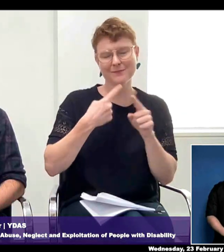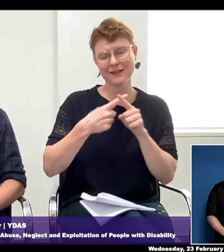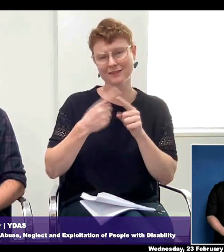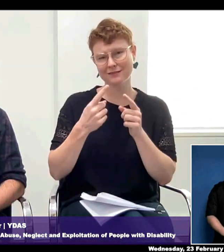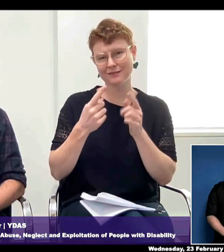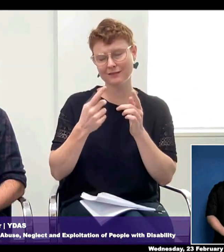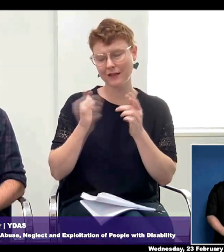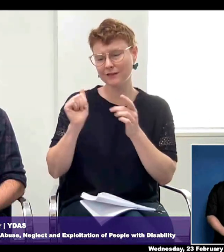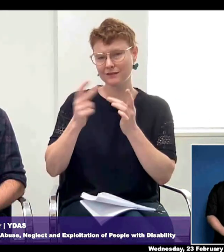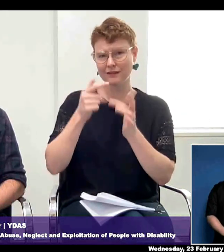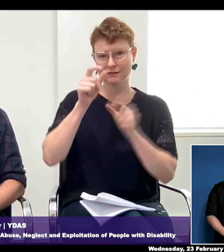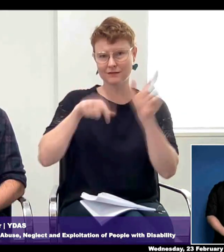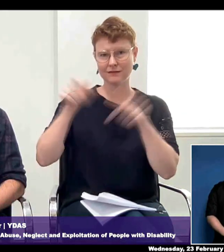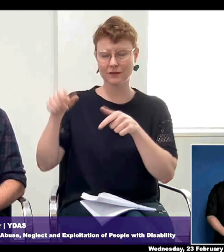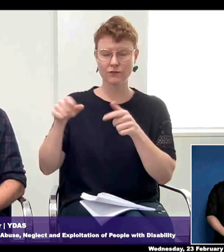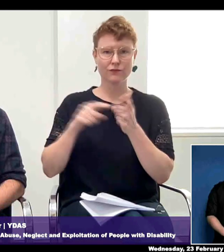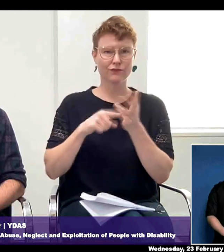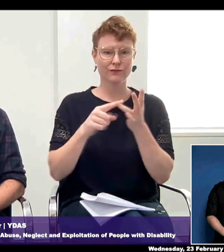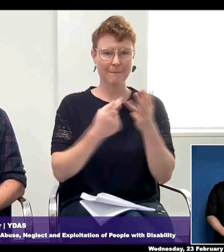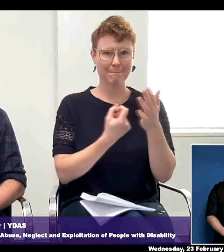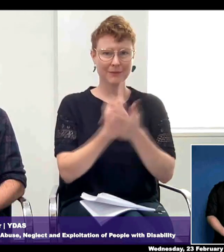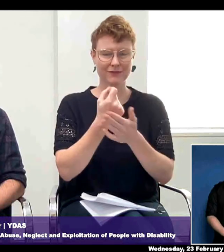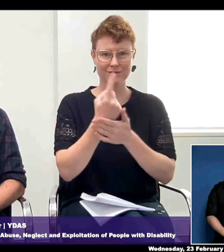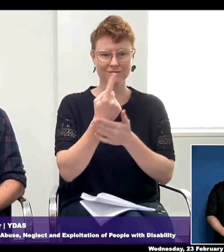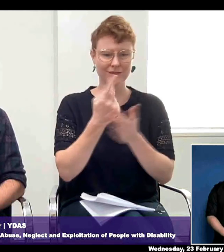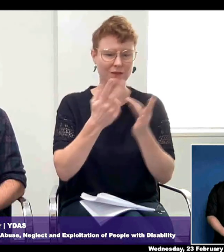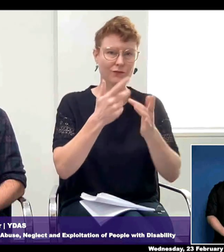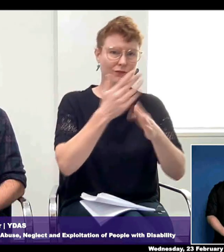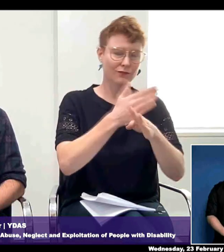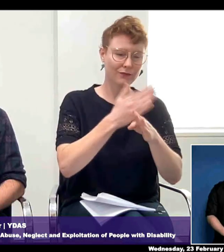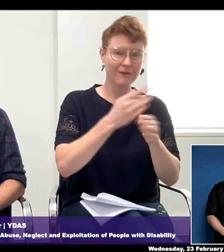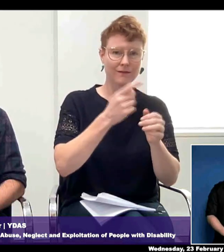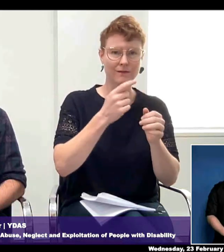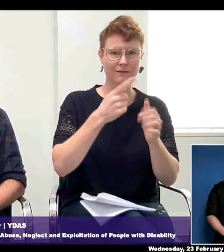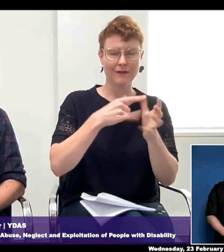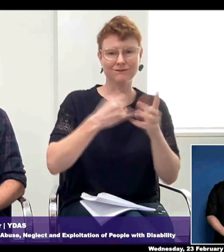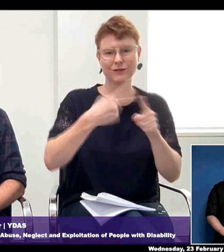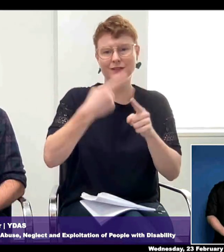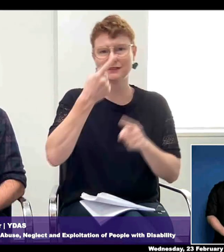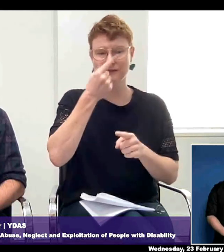they were trying to position myself and other clients that they have with any opportunity that came up.